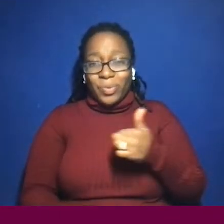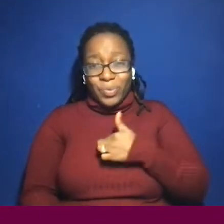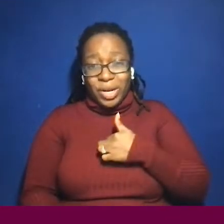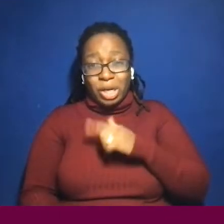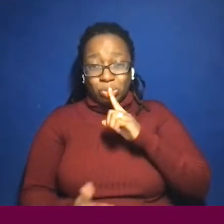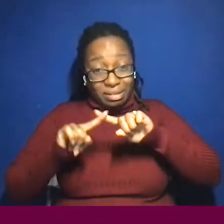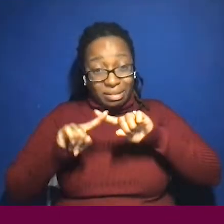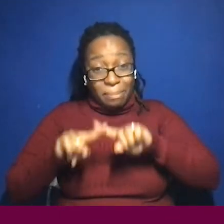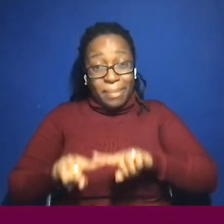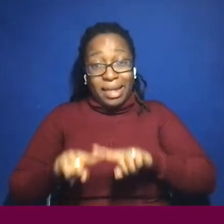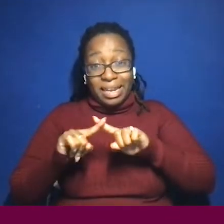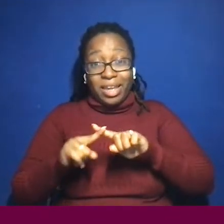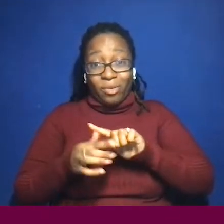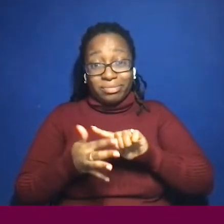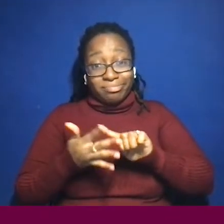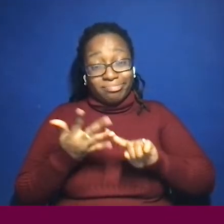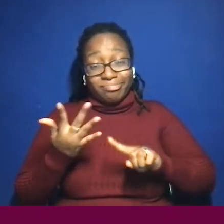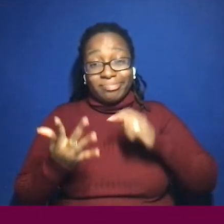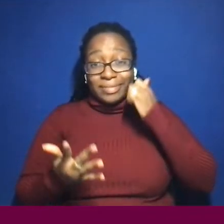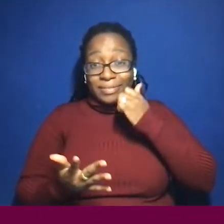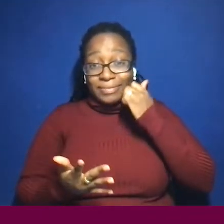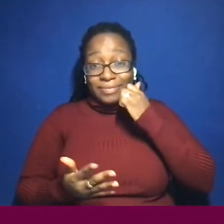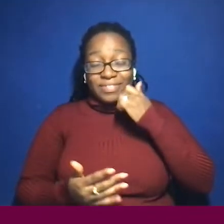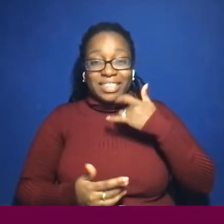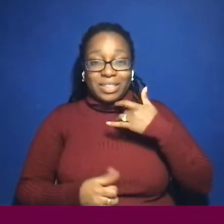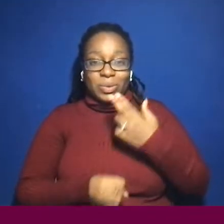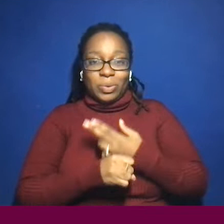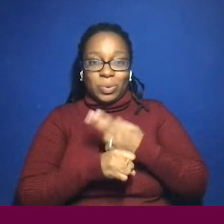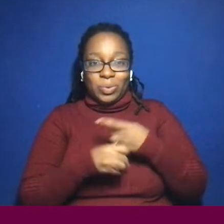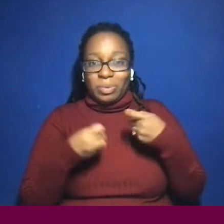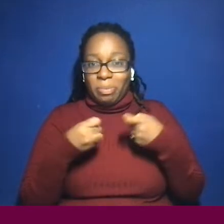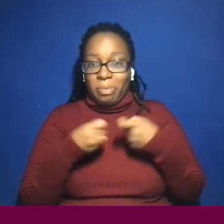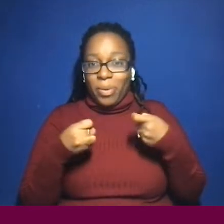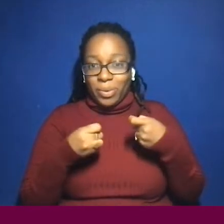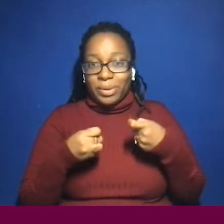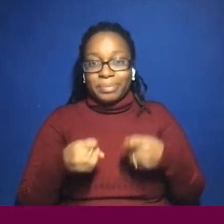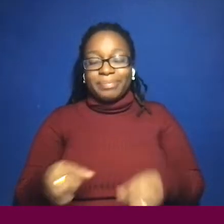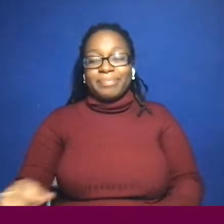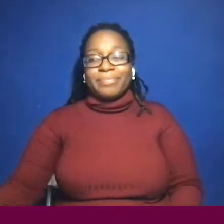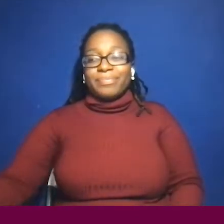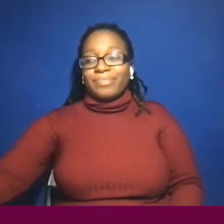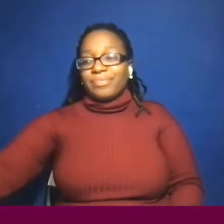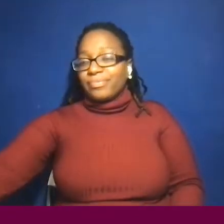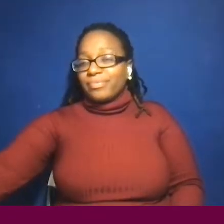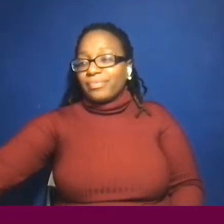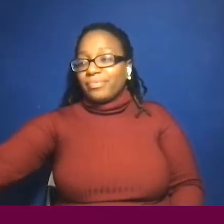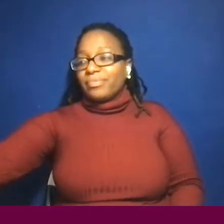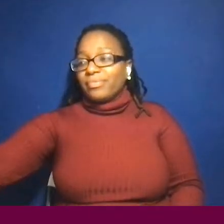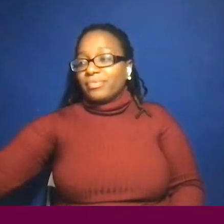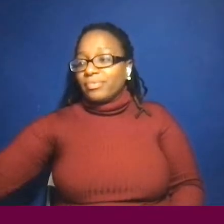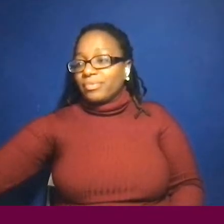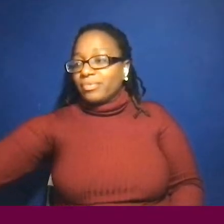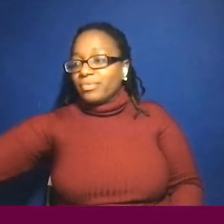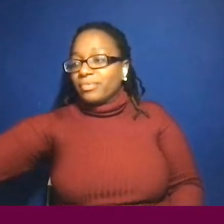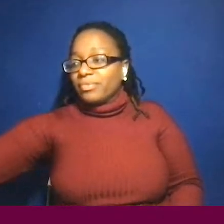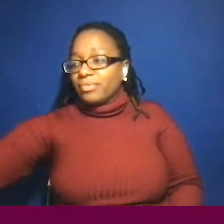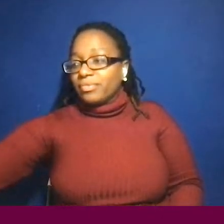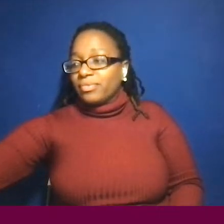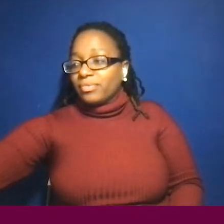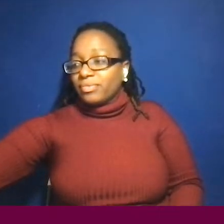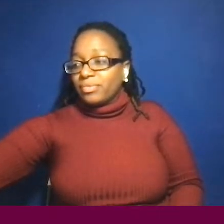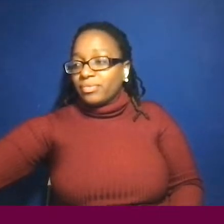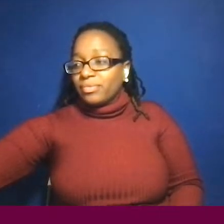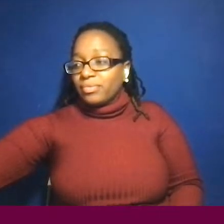getting very dependent on these things that run on power. And then we haven't focused enough on